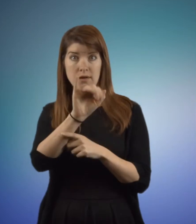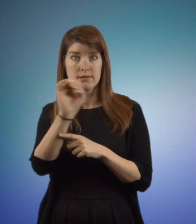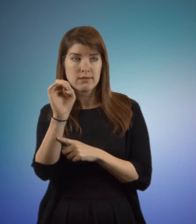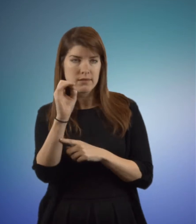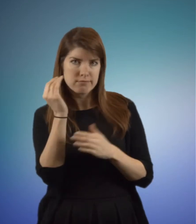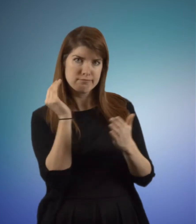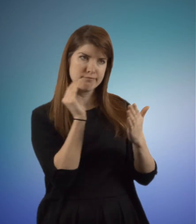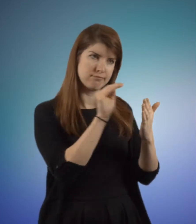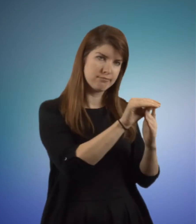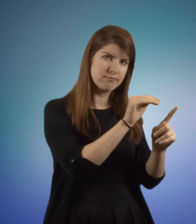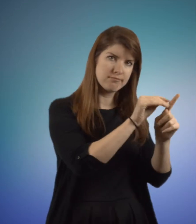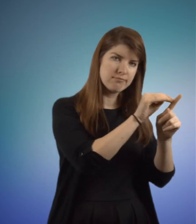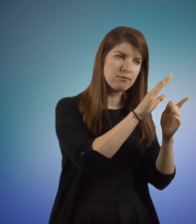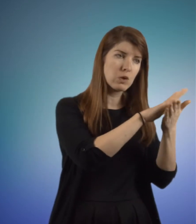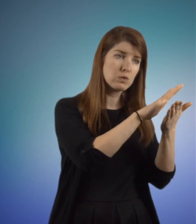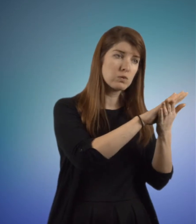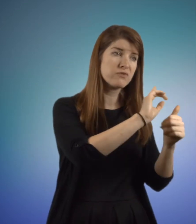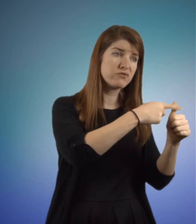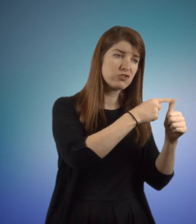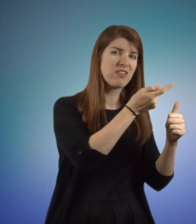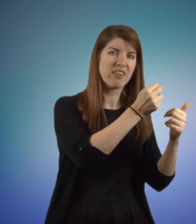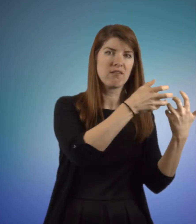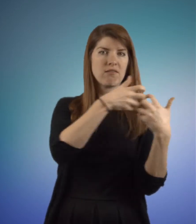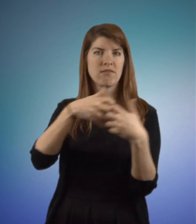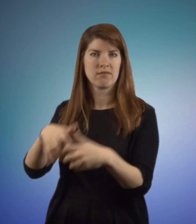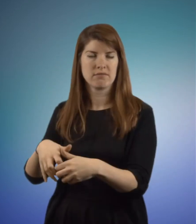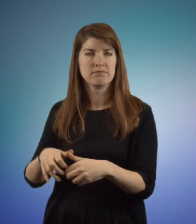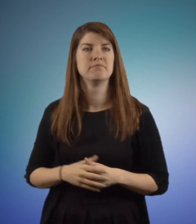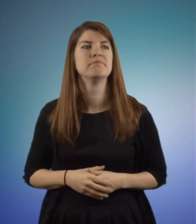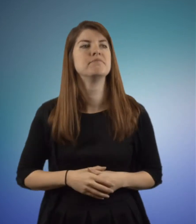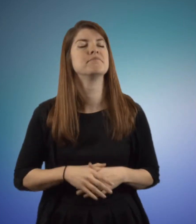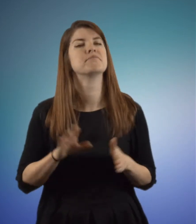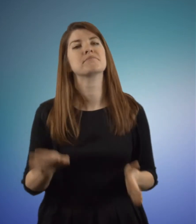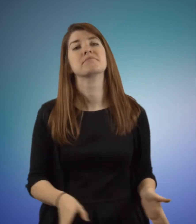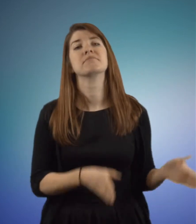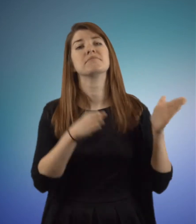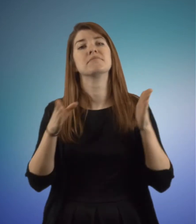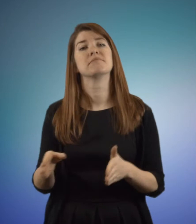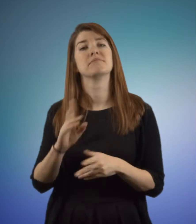Next type of evaluation is reevaluation.